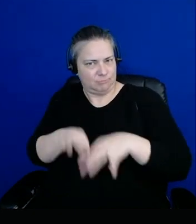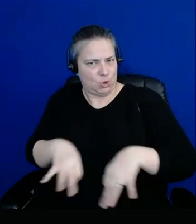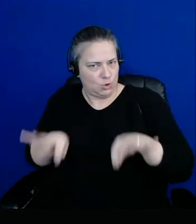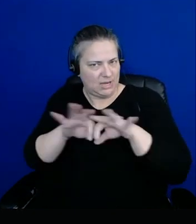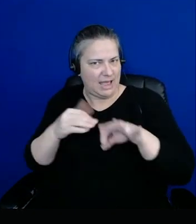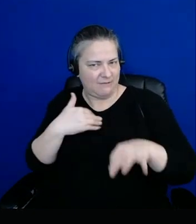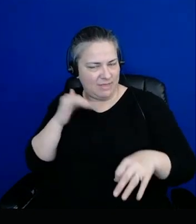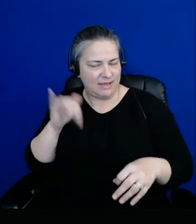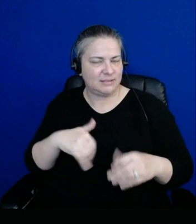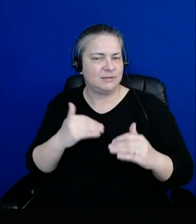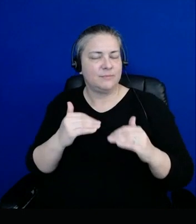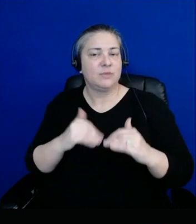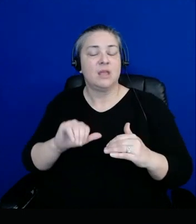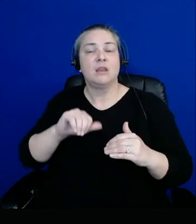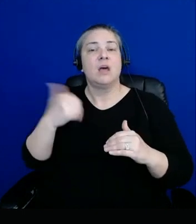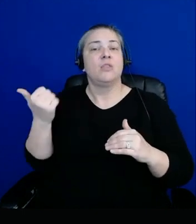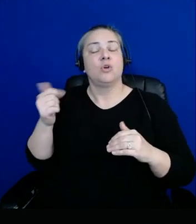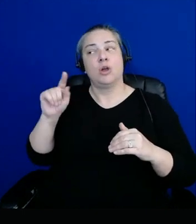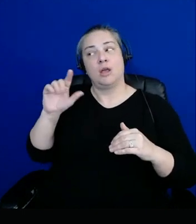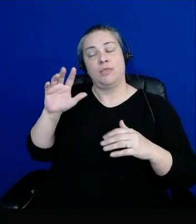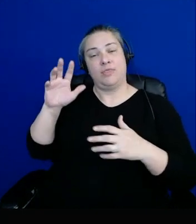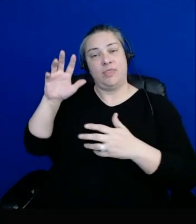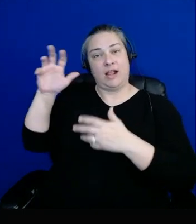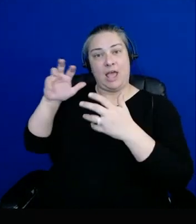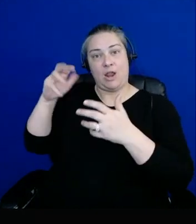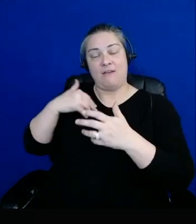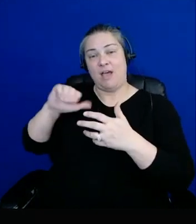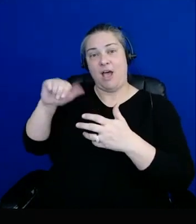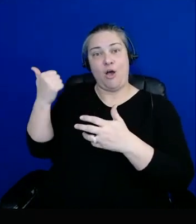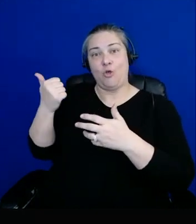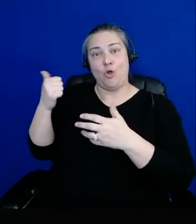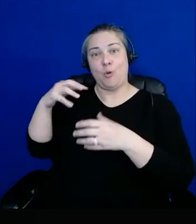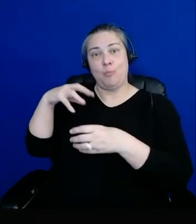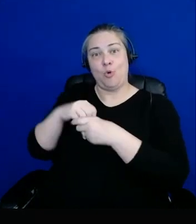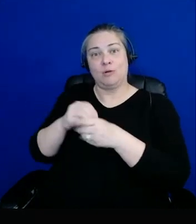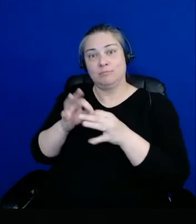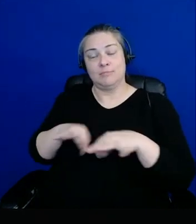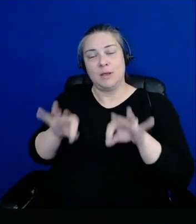Another place where the cloud has really natural fit, of course, is in that build systems,